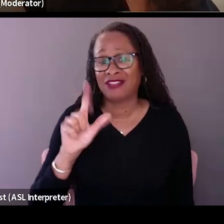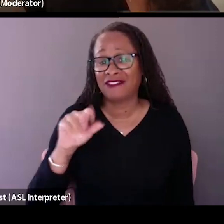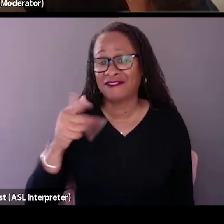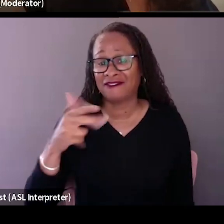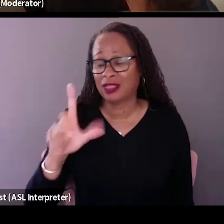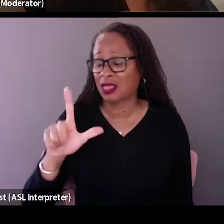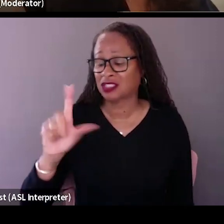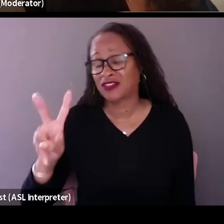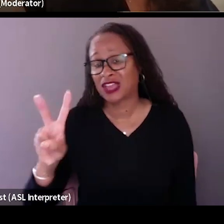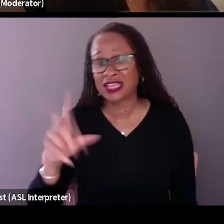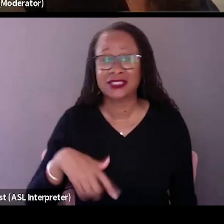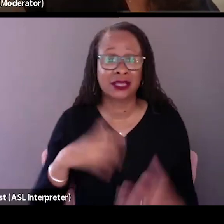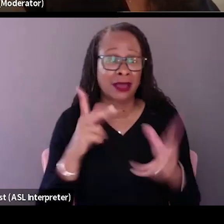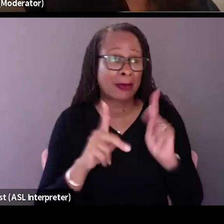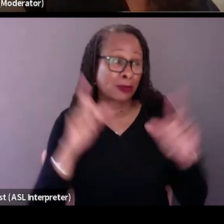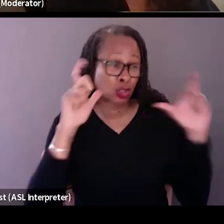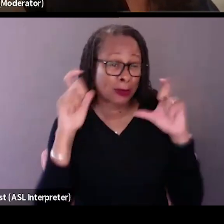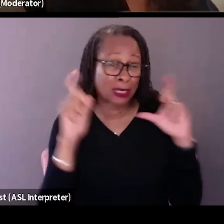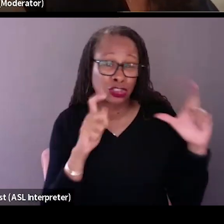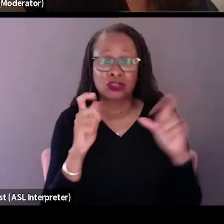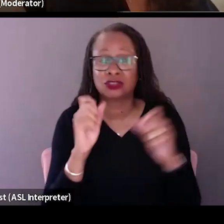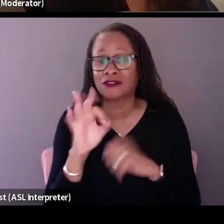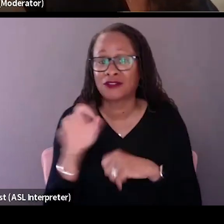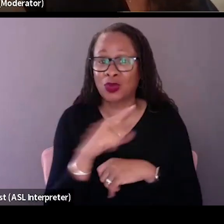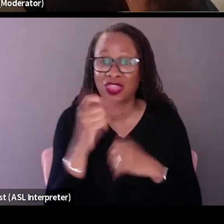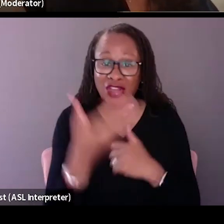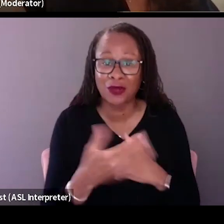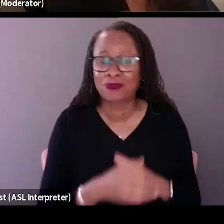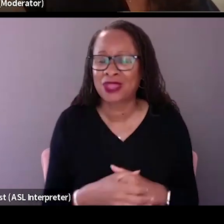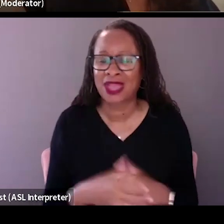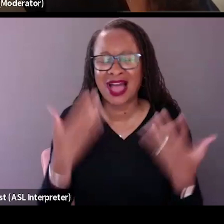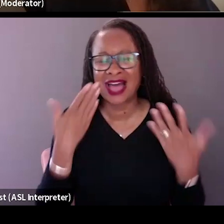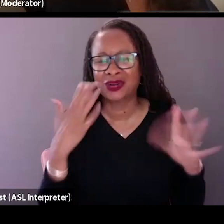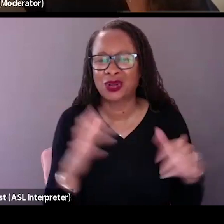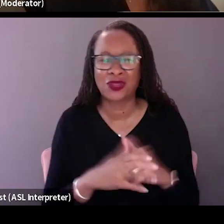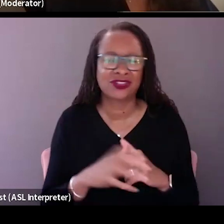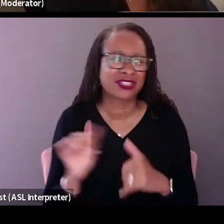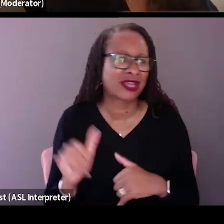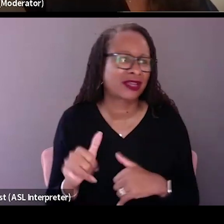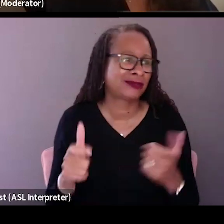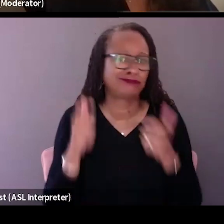like this type of, you know, I don't know. There was a hubris aspect to it.